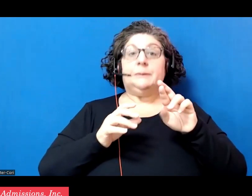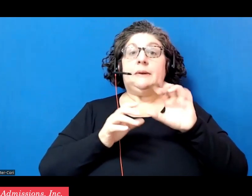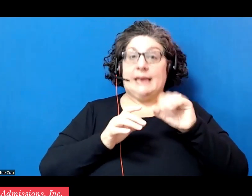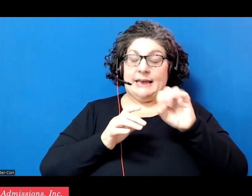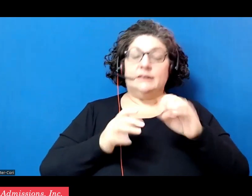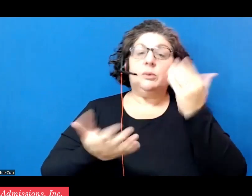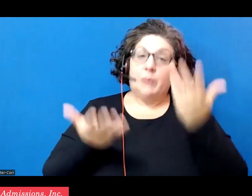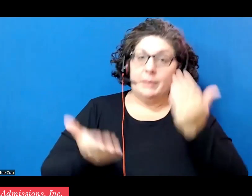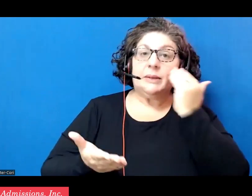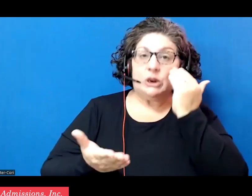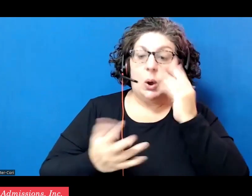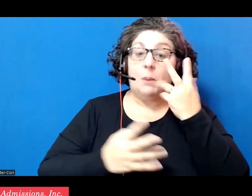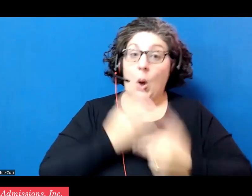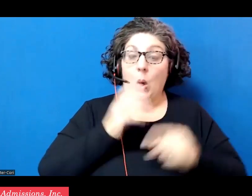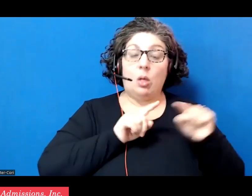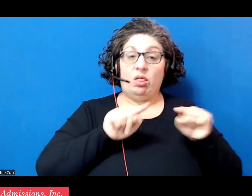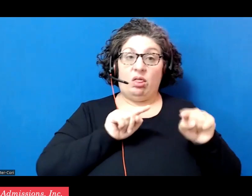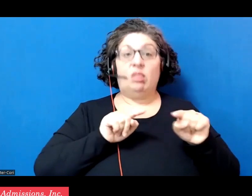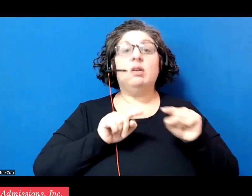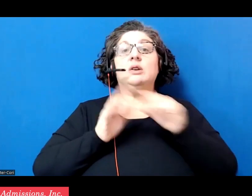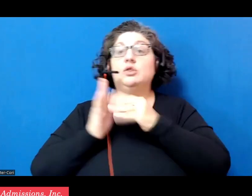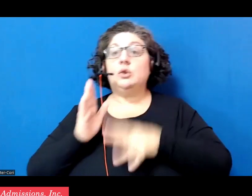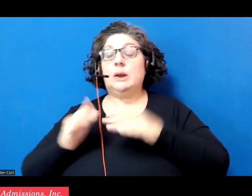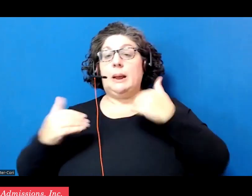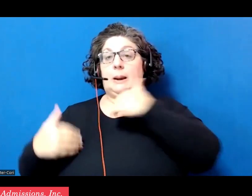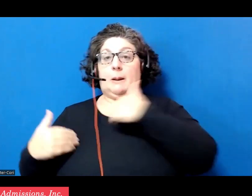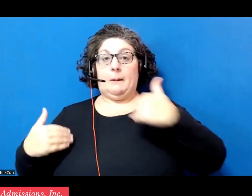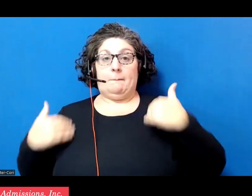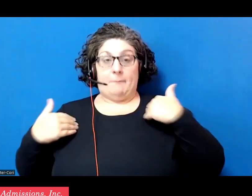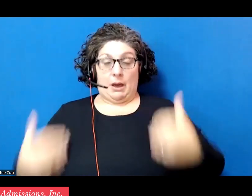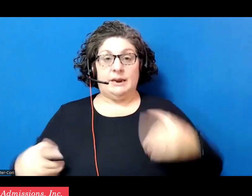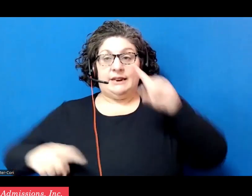And in both cases, student body diversity might be compelling interest.